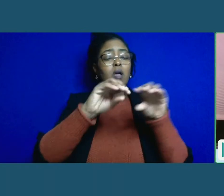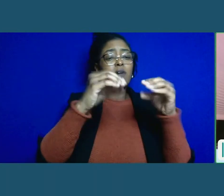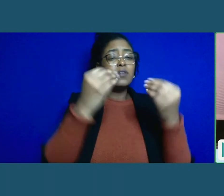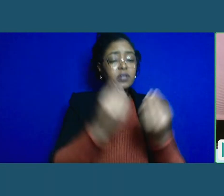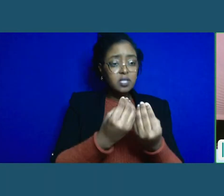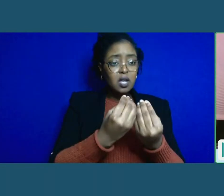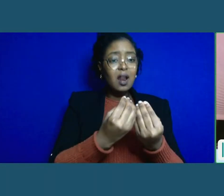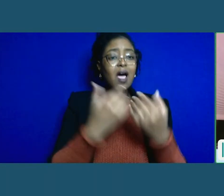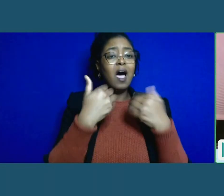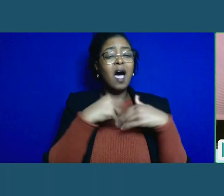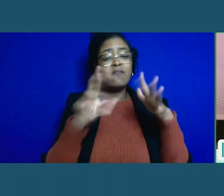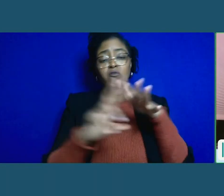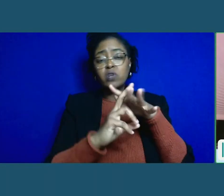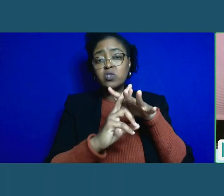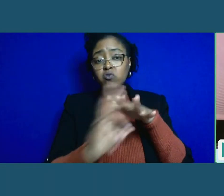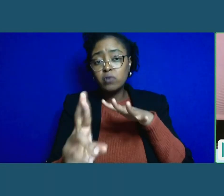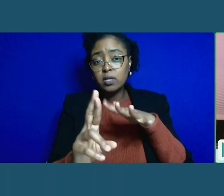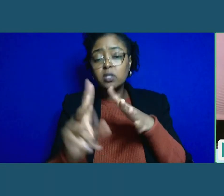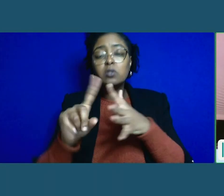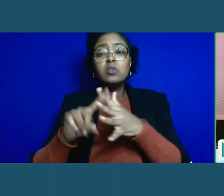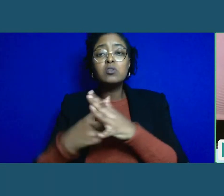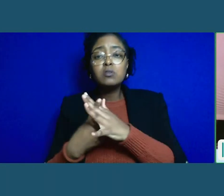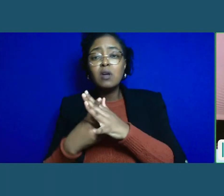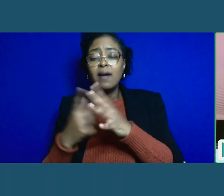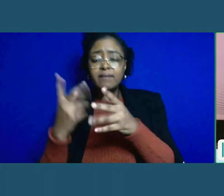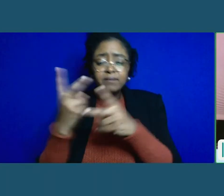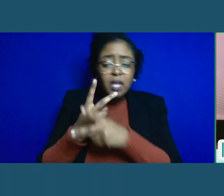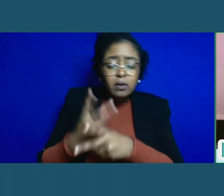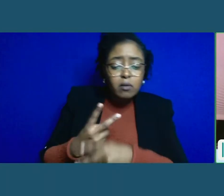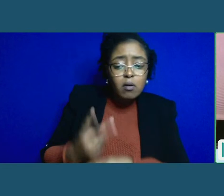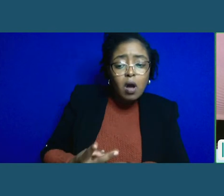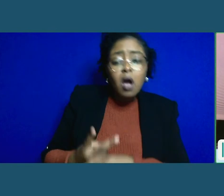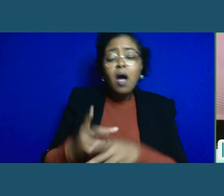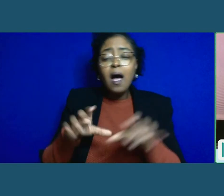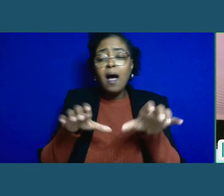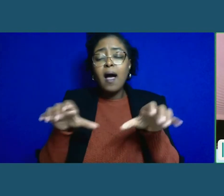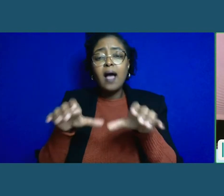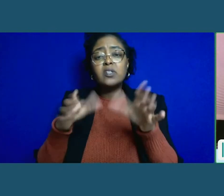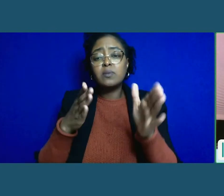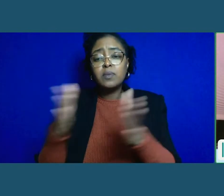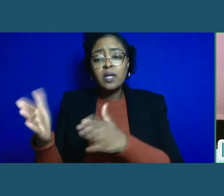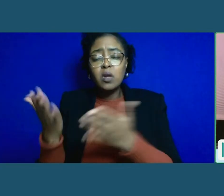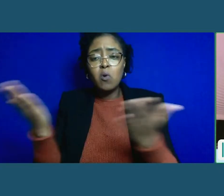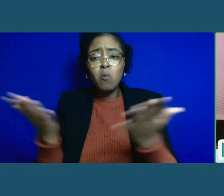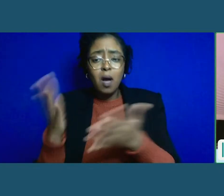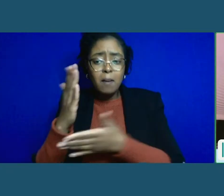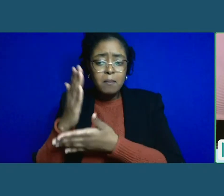is currently underway and all of the offices have also engaged in a retreat to start unpacking and